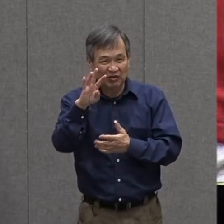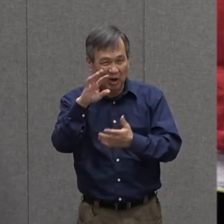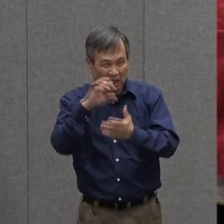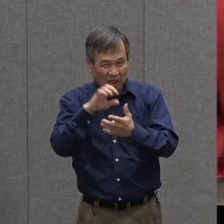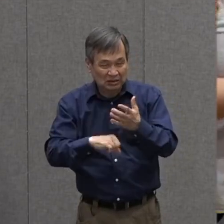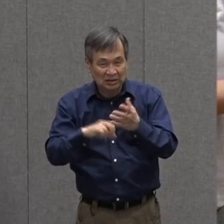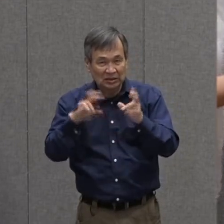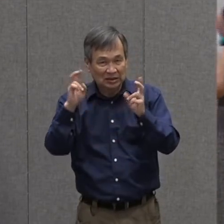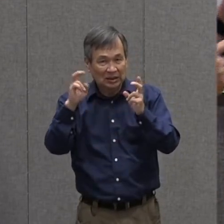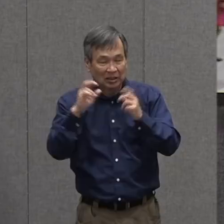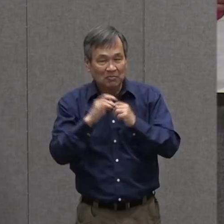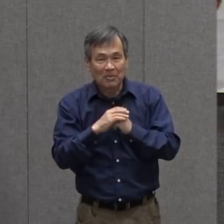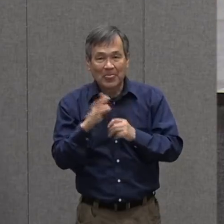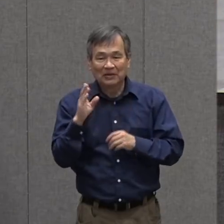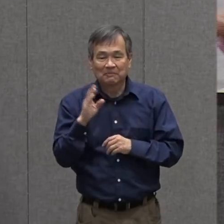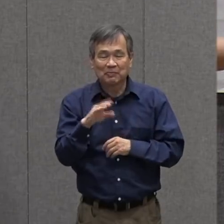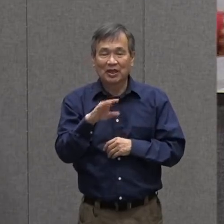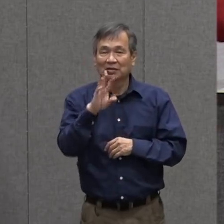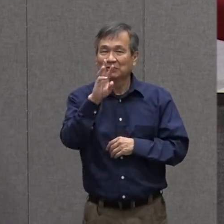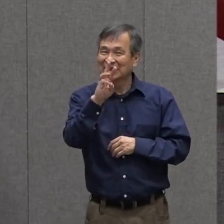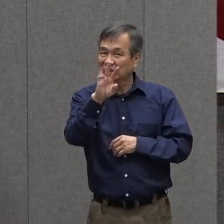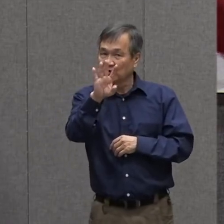I know I'm 64 spaces away from 300.